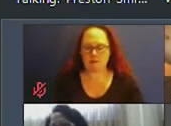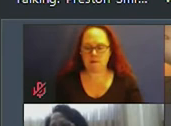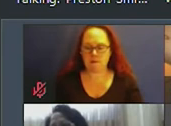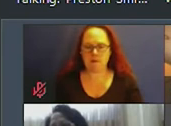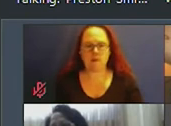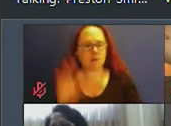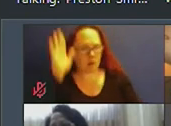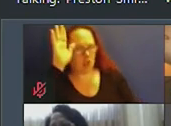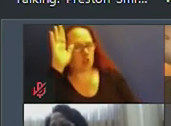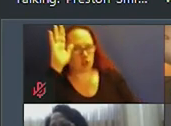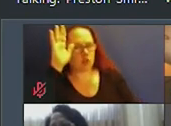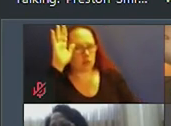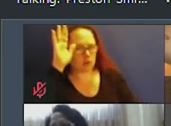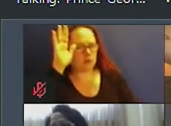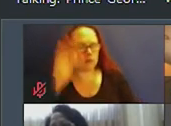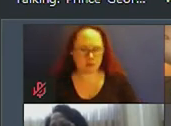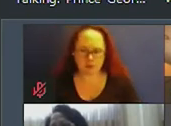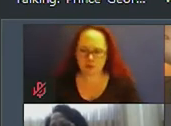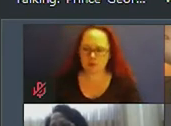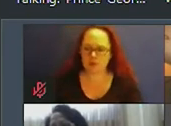Am here present Wonderful. Denise Alfaro.